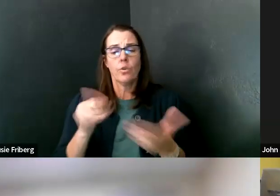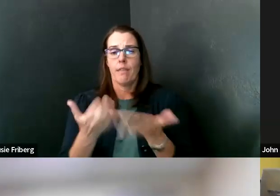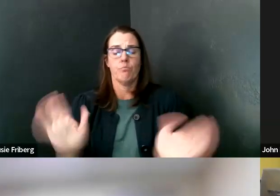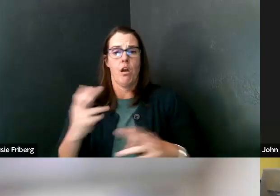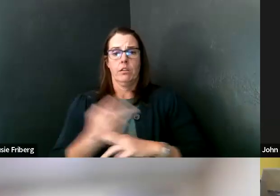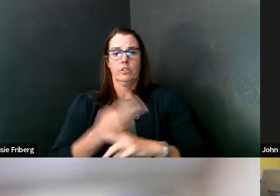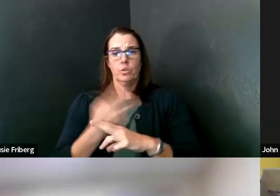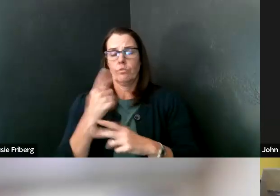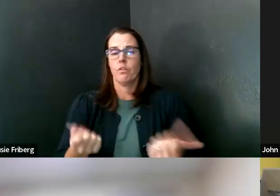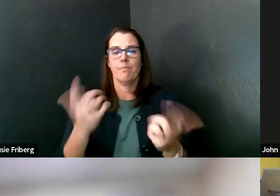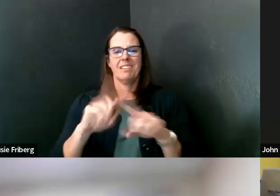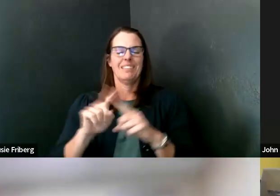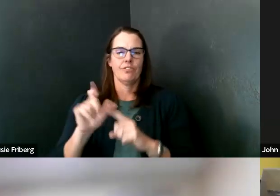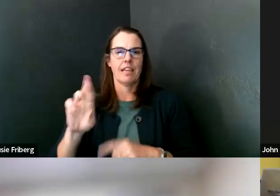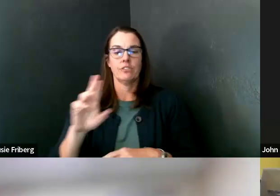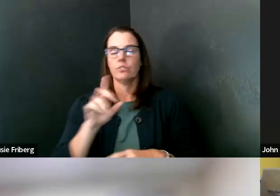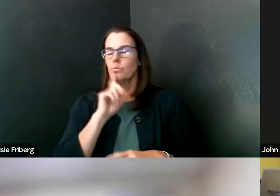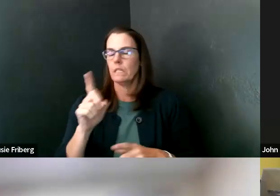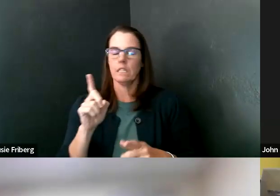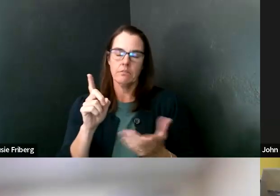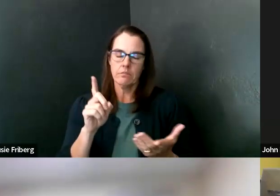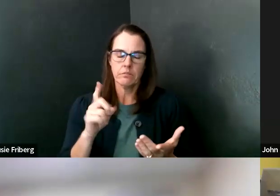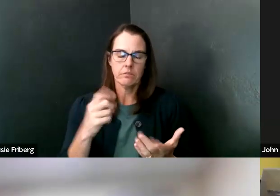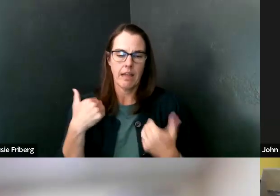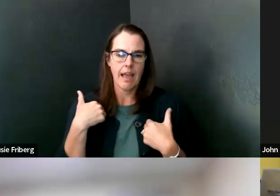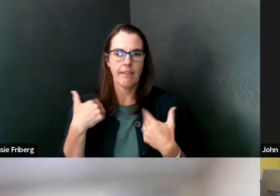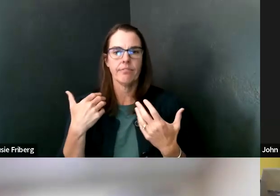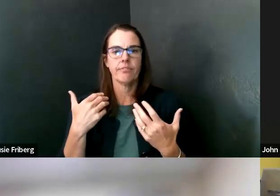types, and meaningful survival benefits of Keytruda for certain indications reinforce